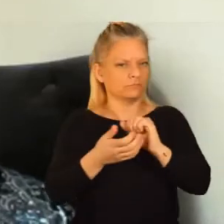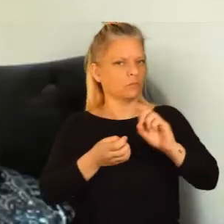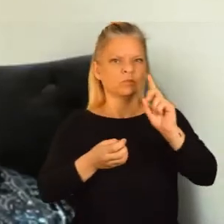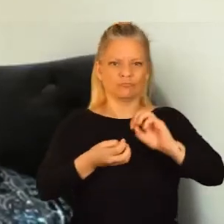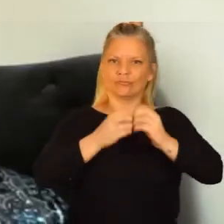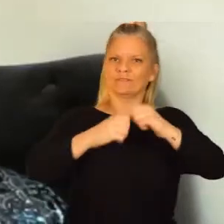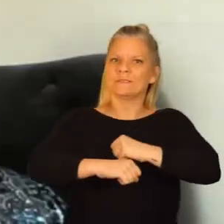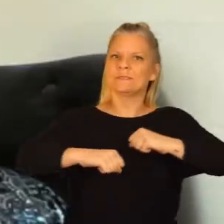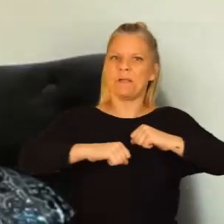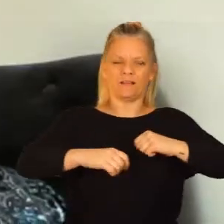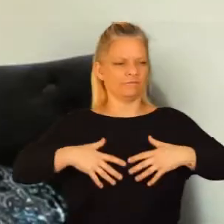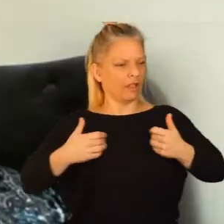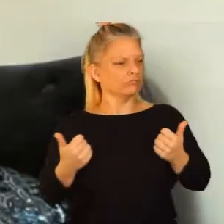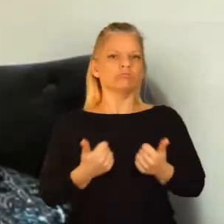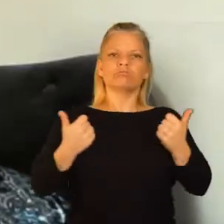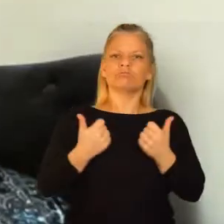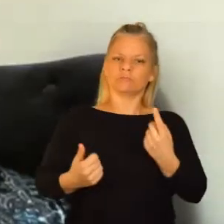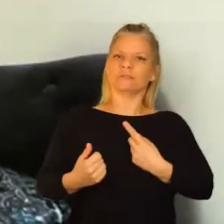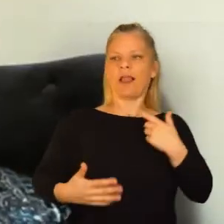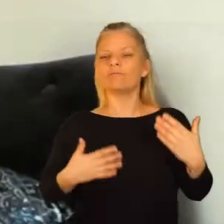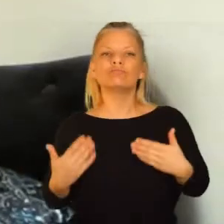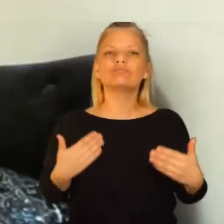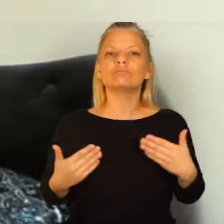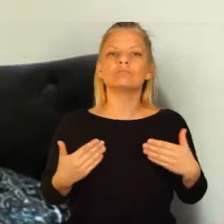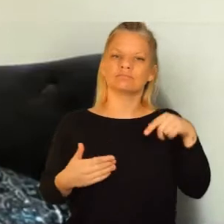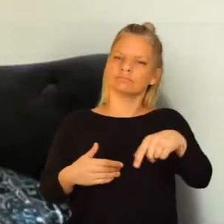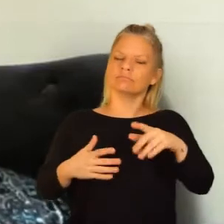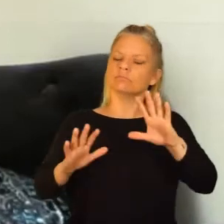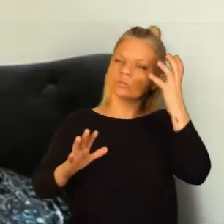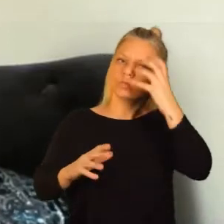And there's something really powerful about that for me. There's something around